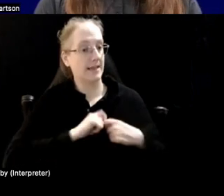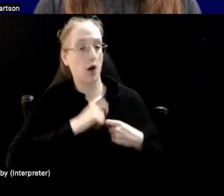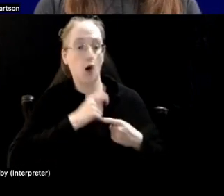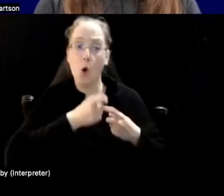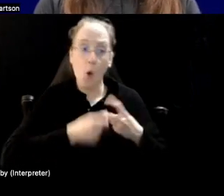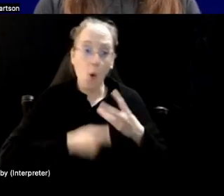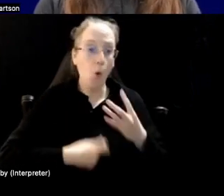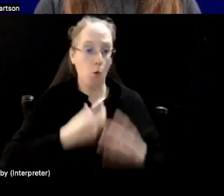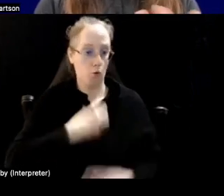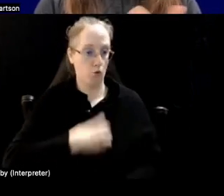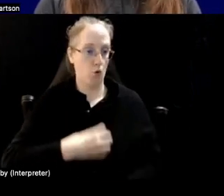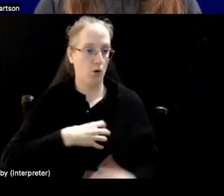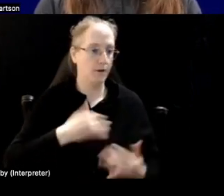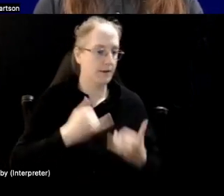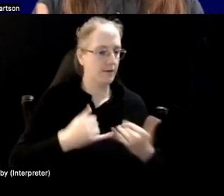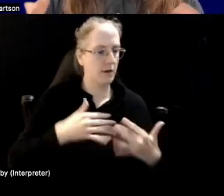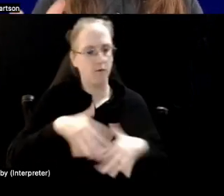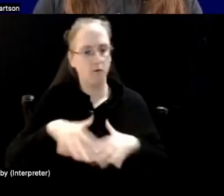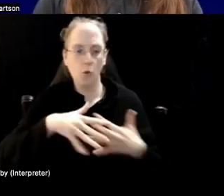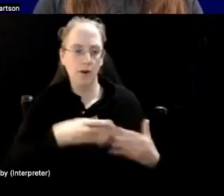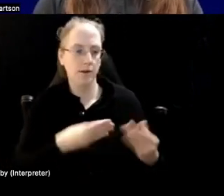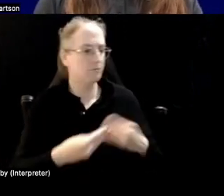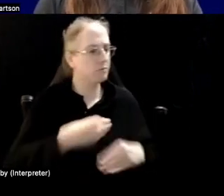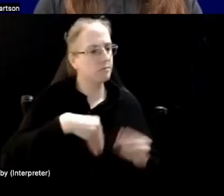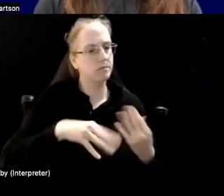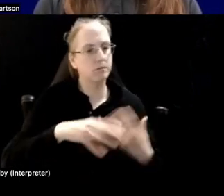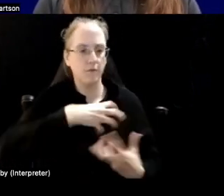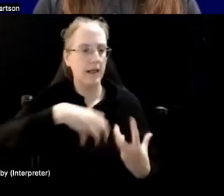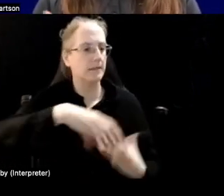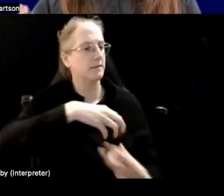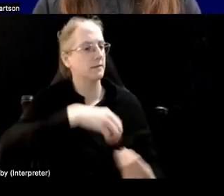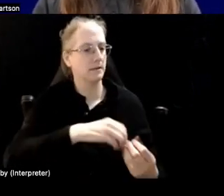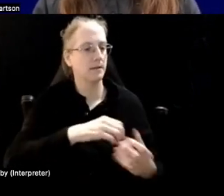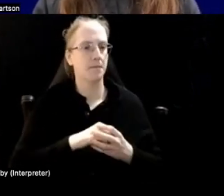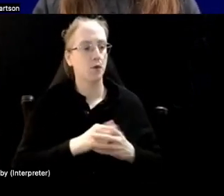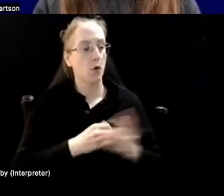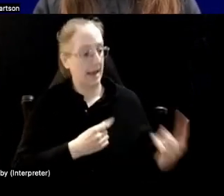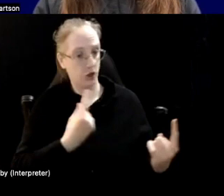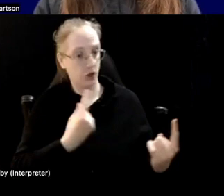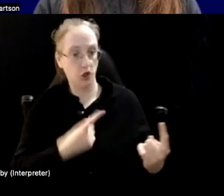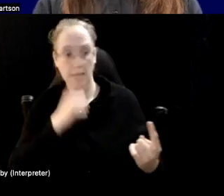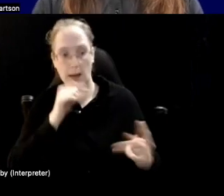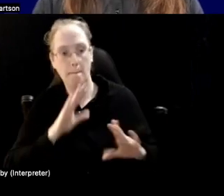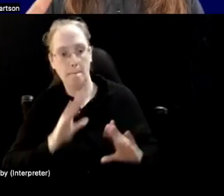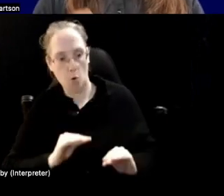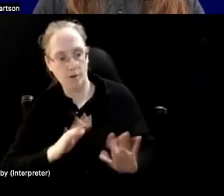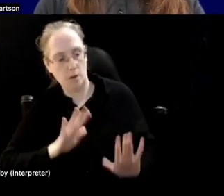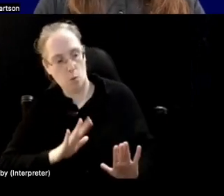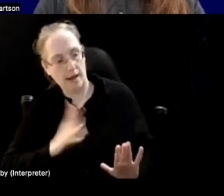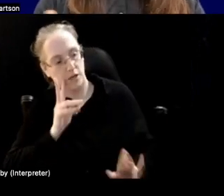interchangeable way. So, each of them can pause and wait and observe the other. By "observe"